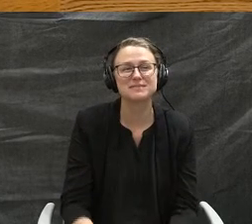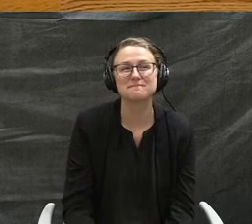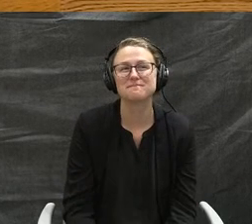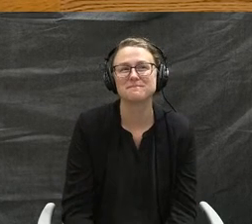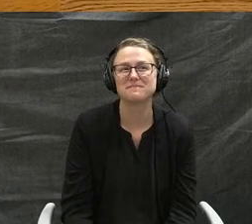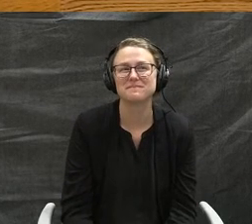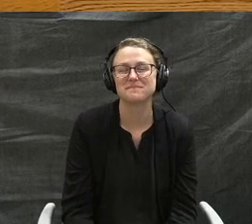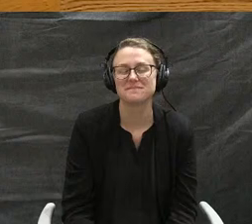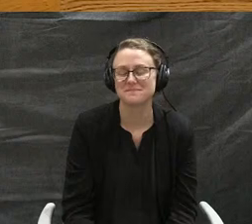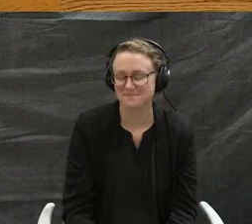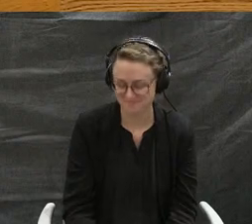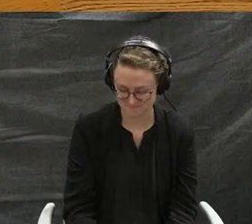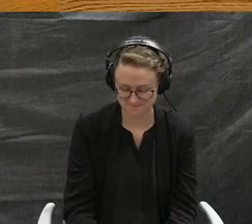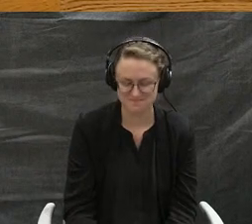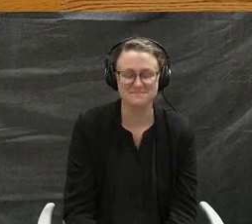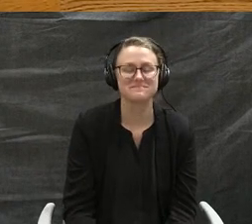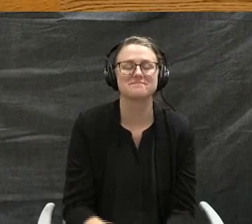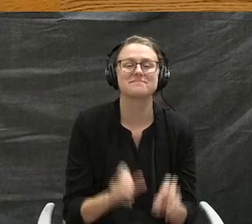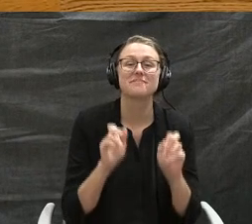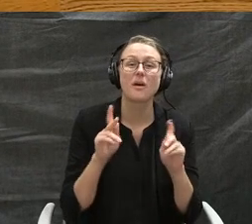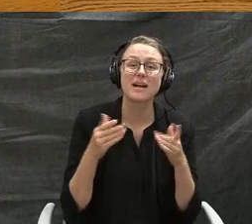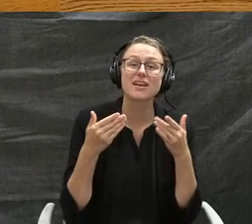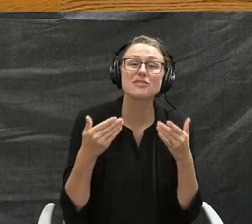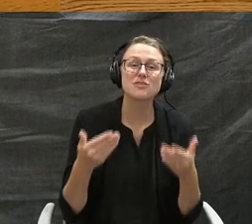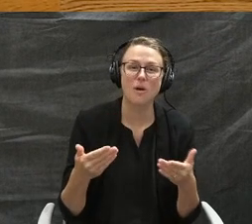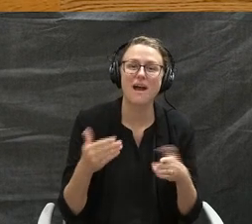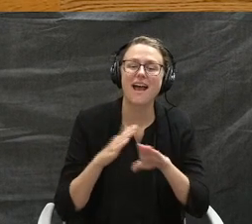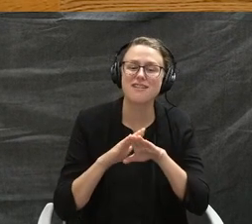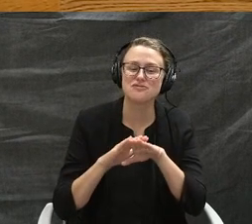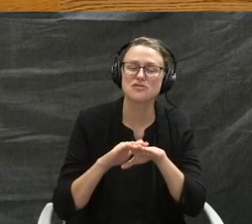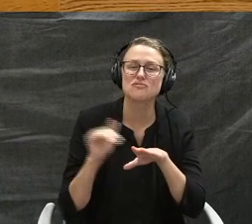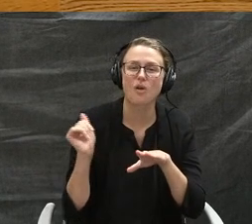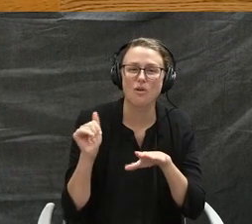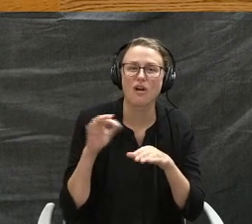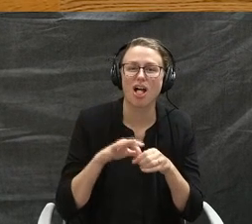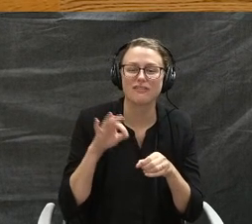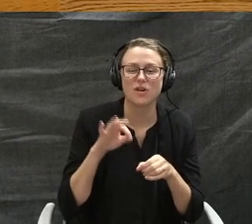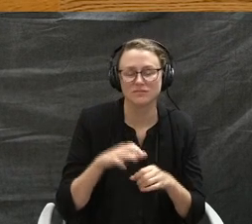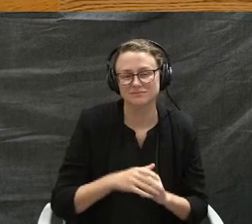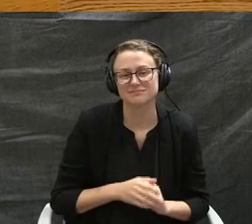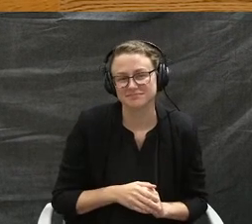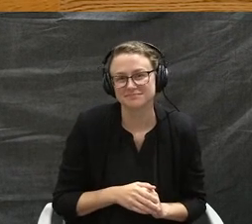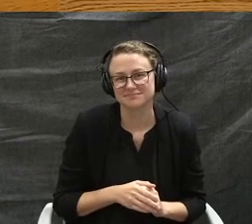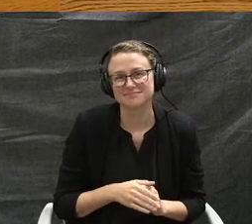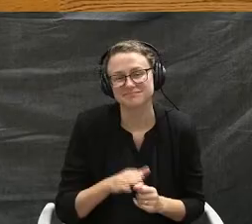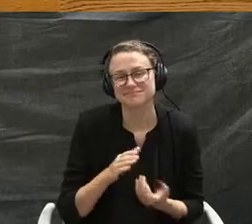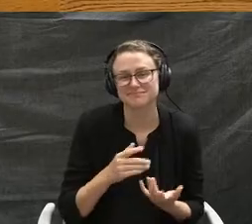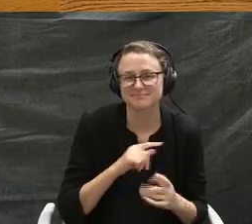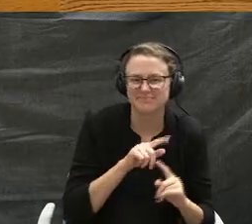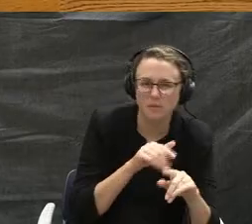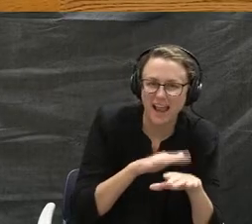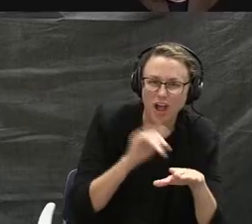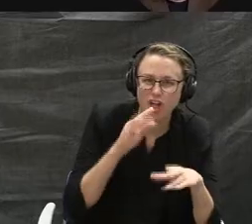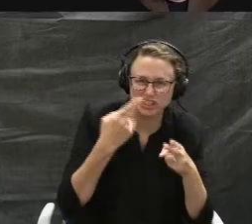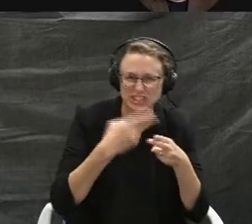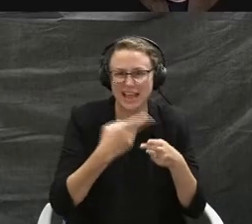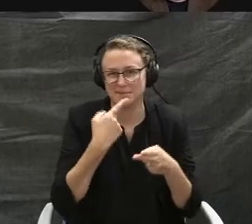OK, we can move to A roll call vote. Please carry board members when I call your name. If in favor, please say I oppose nae